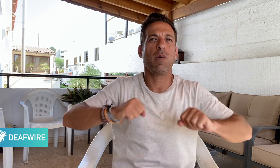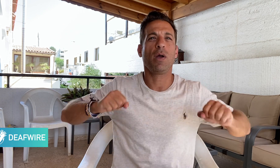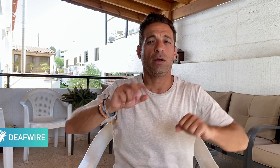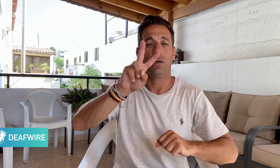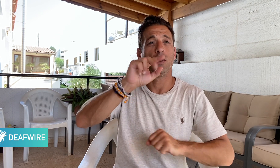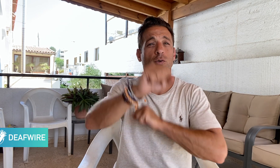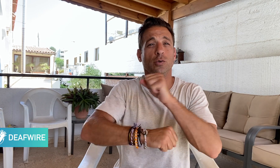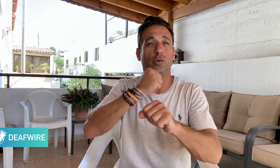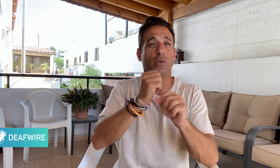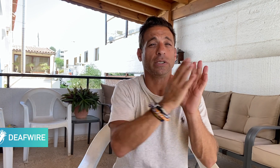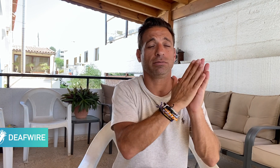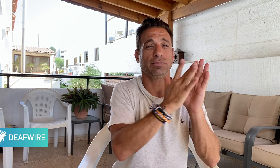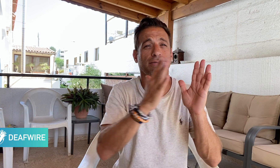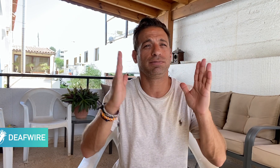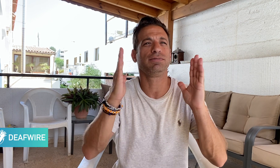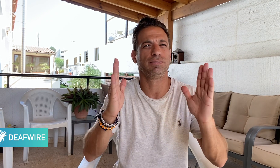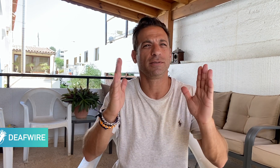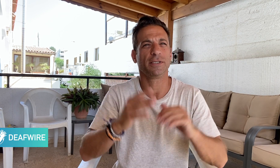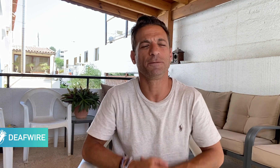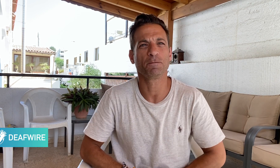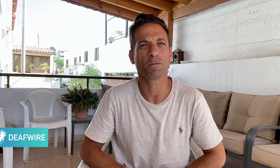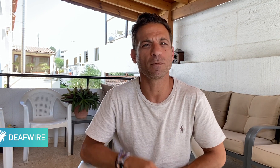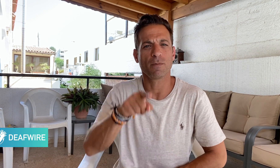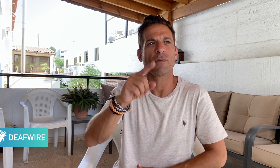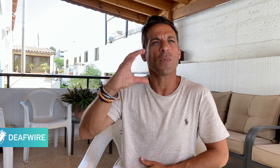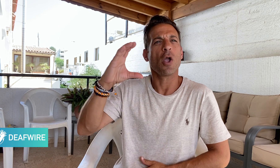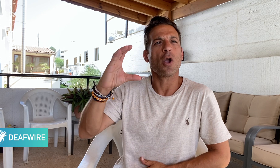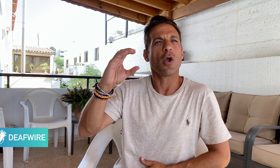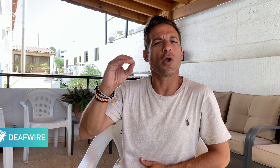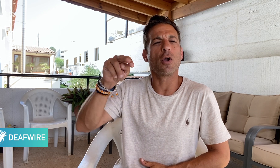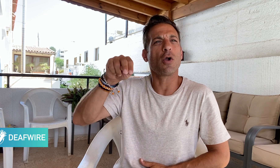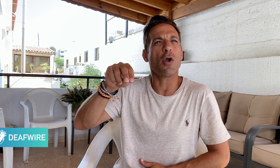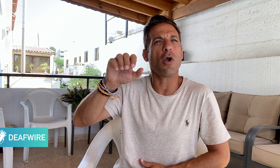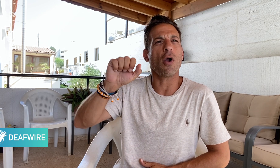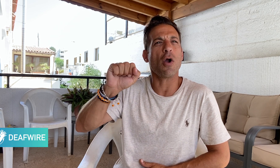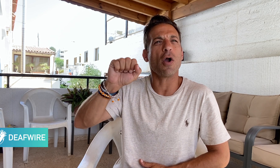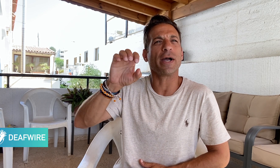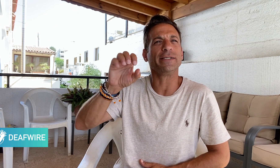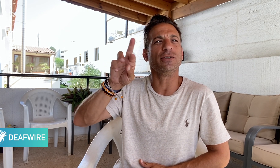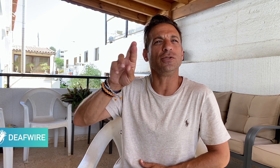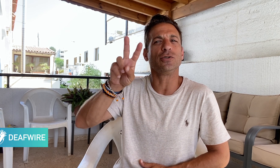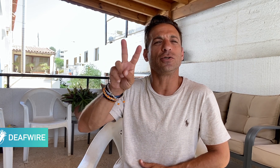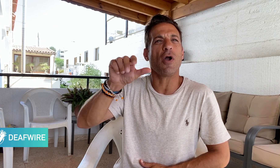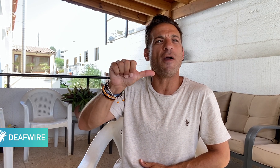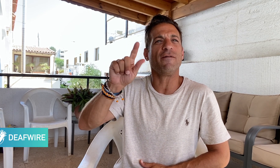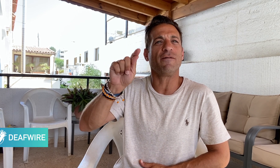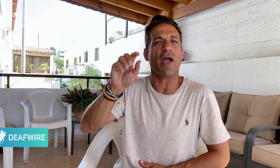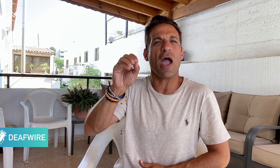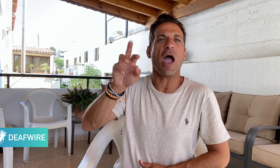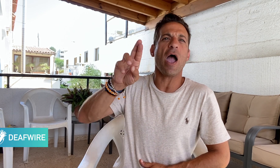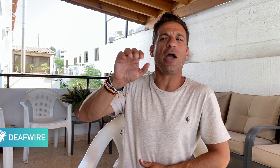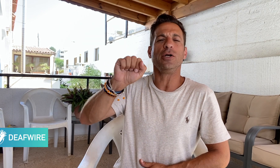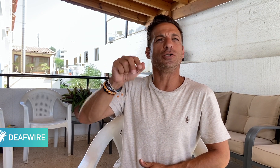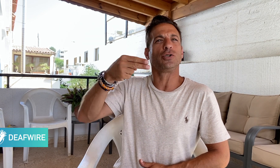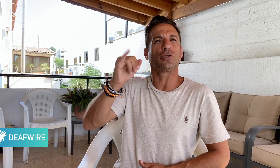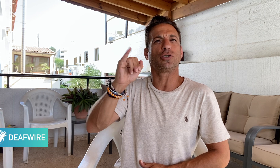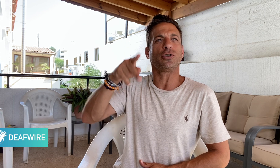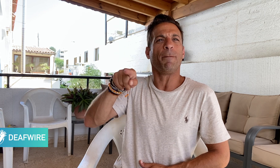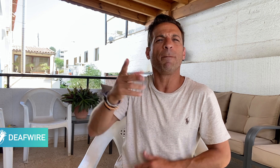is when a government legally takes away a disabled person’s rights